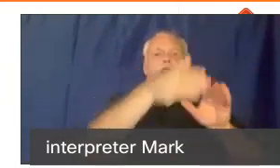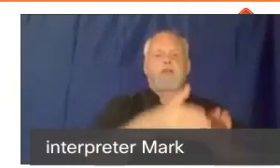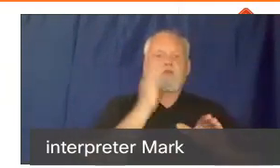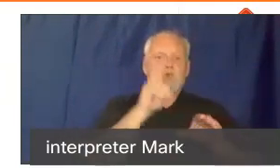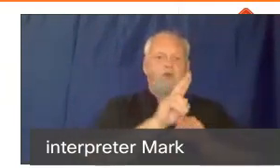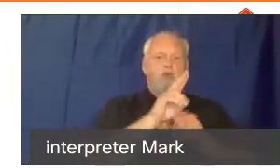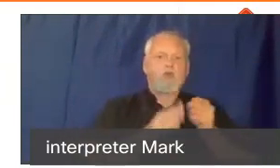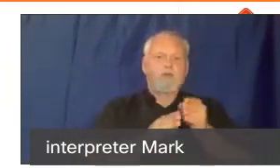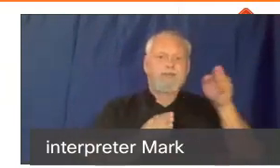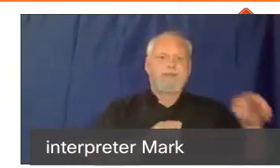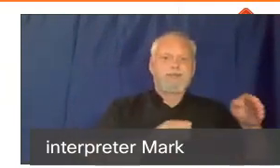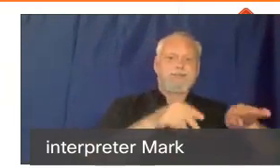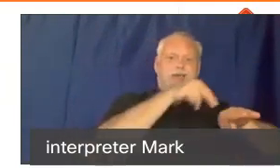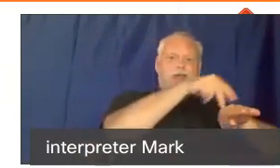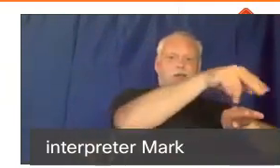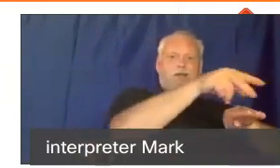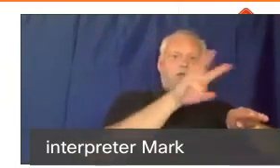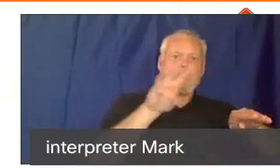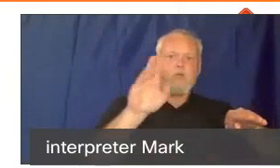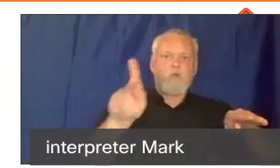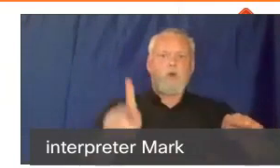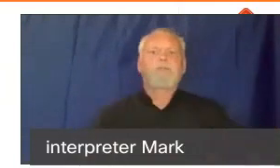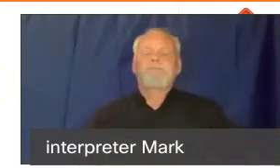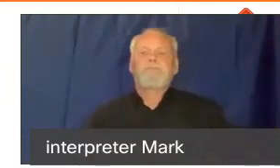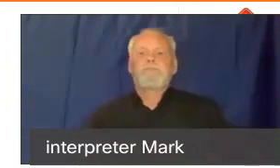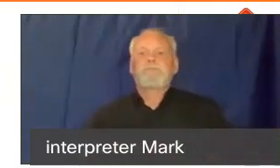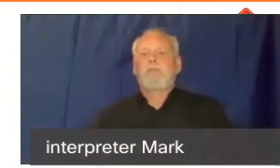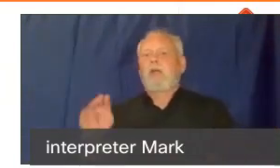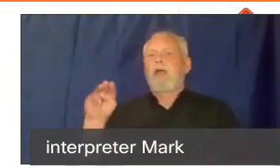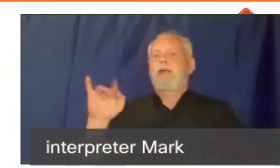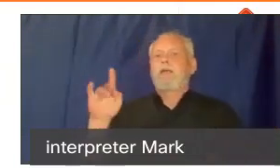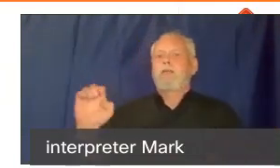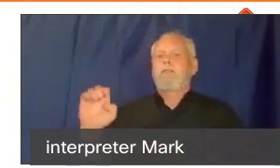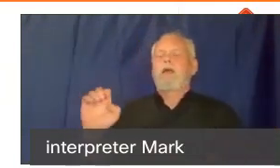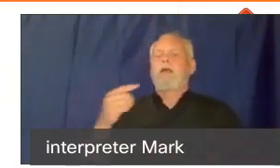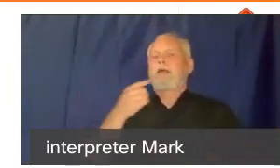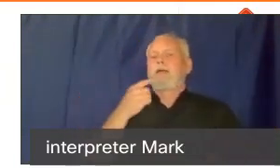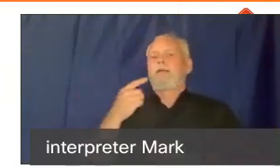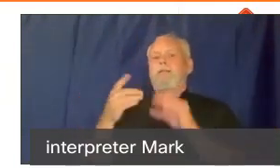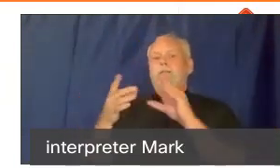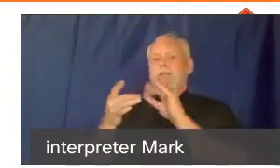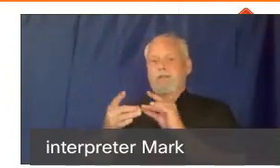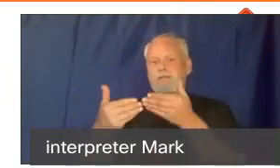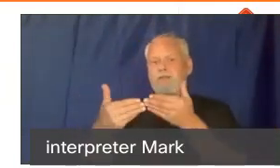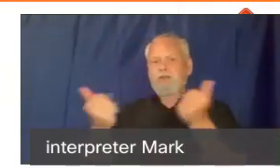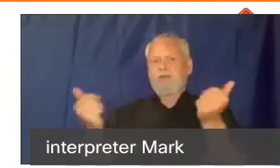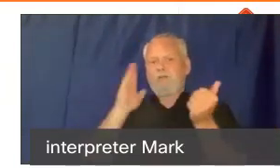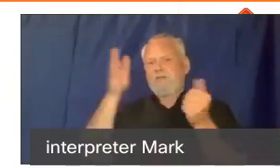And then you heard Michael mentioned that there is a, a task. Uh, right now, or separate future effort planned.